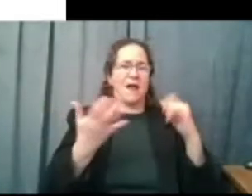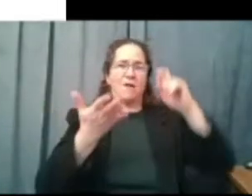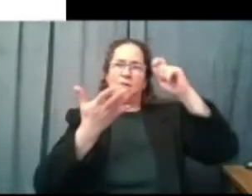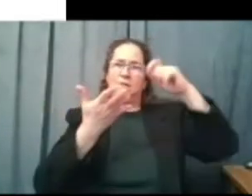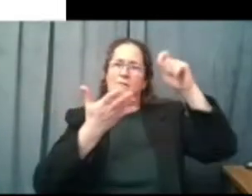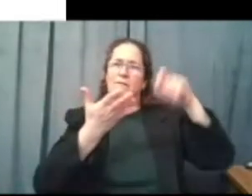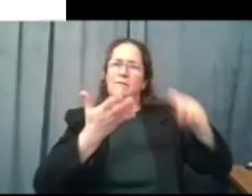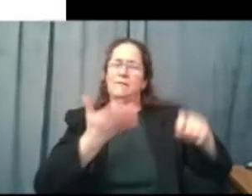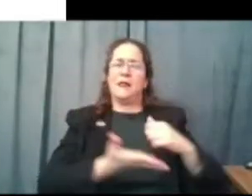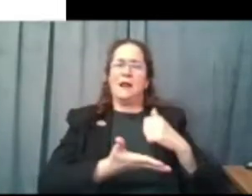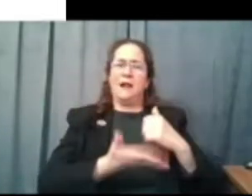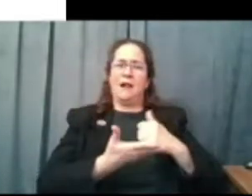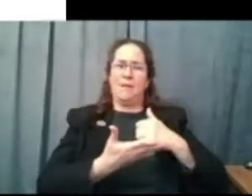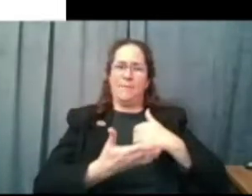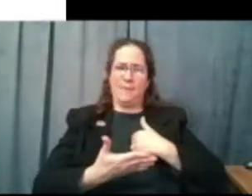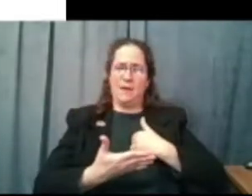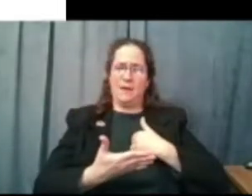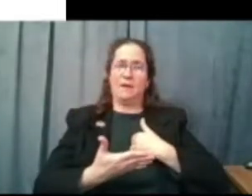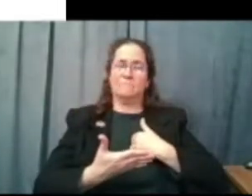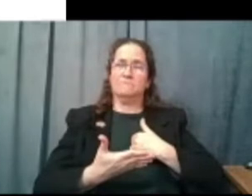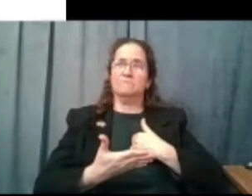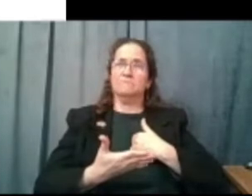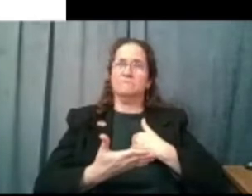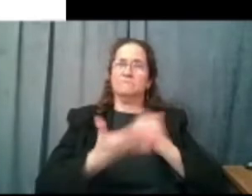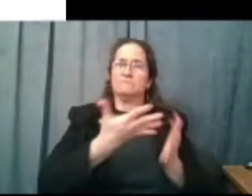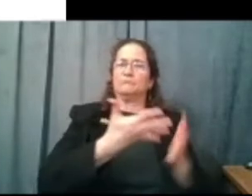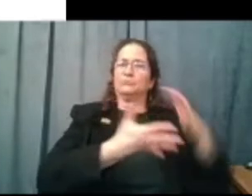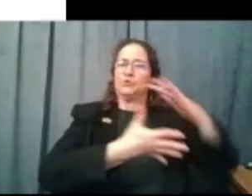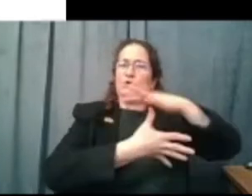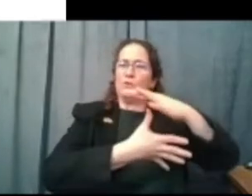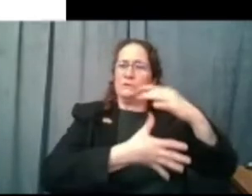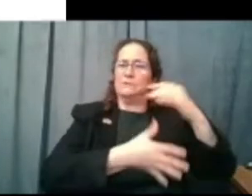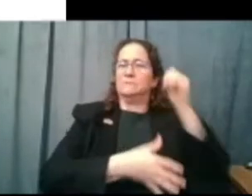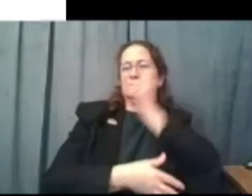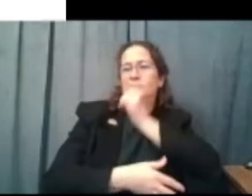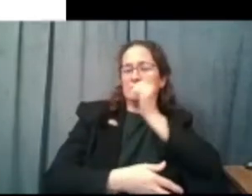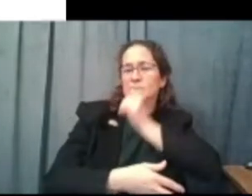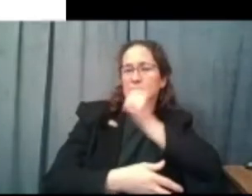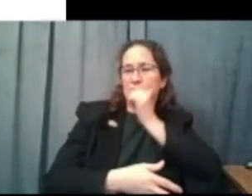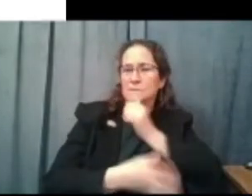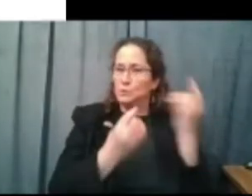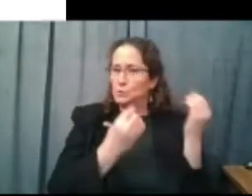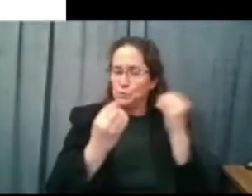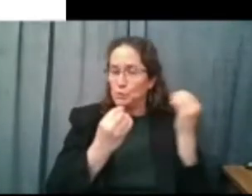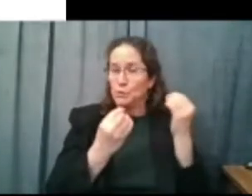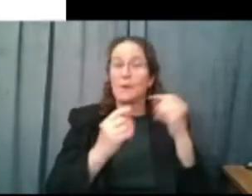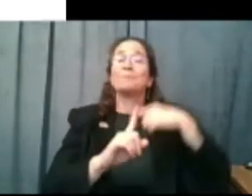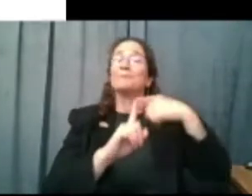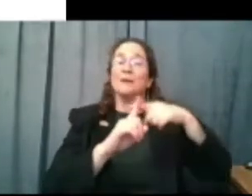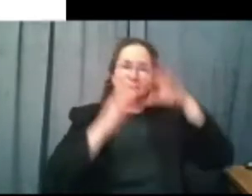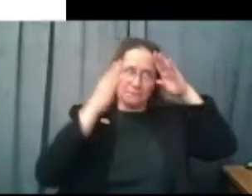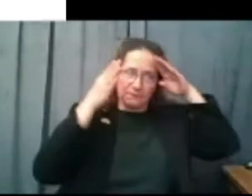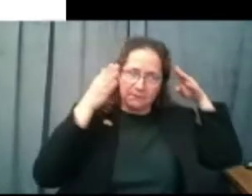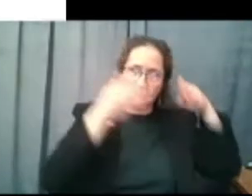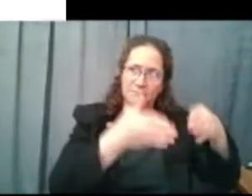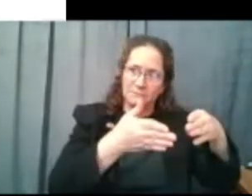Checklists help me to prioritize and also to stay focused on those things that